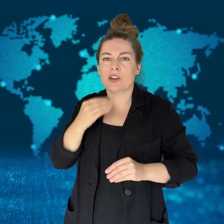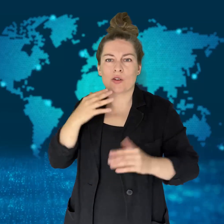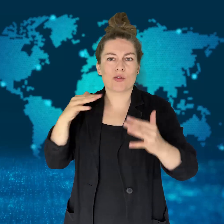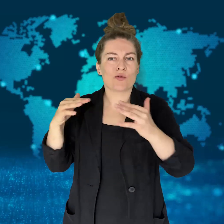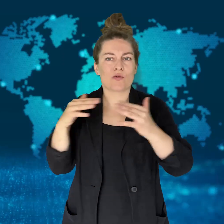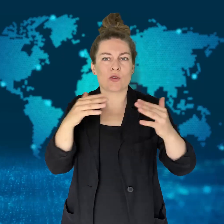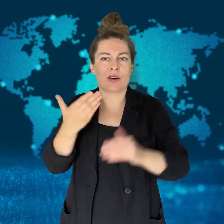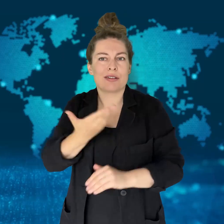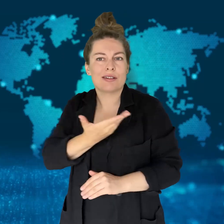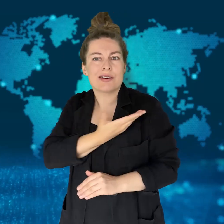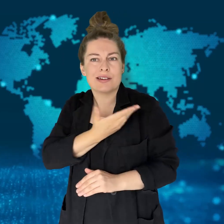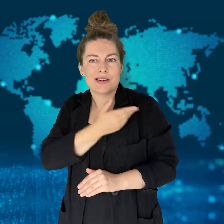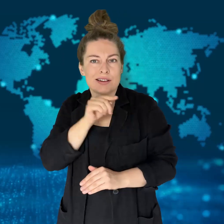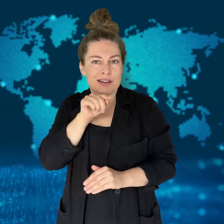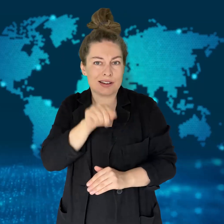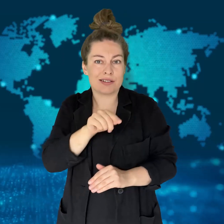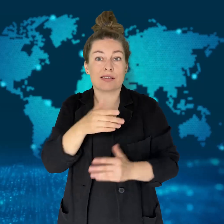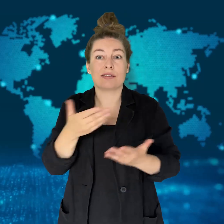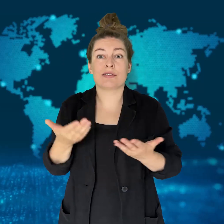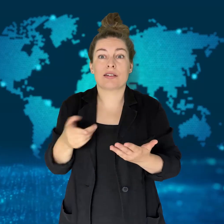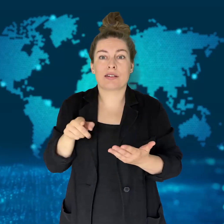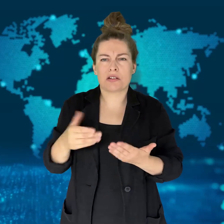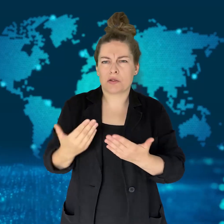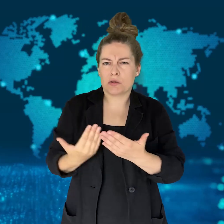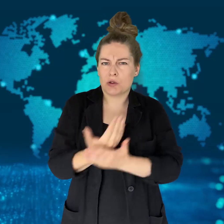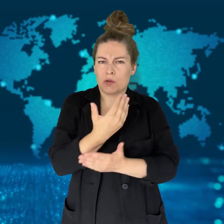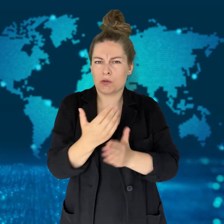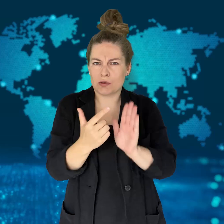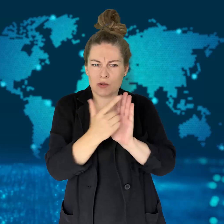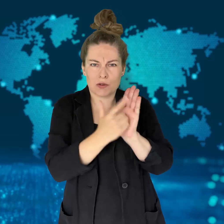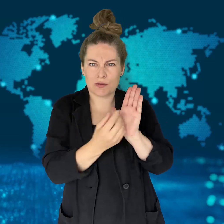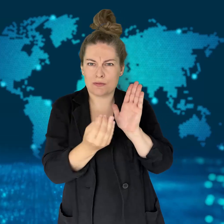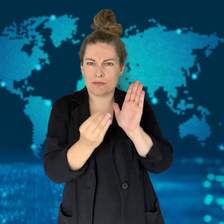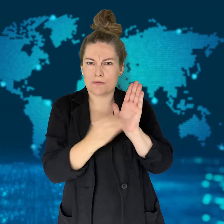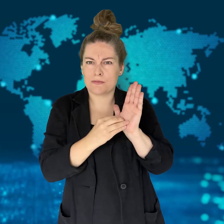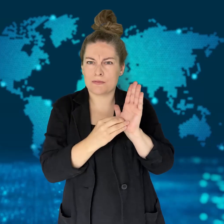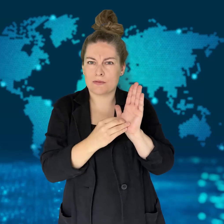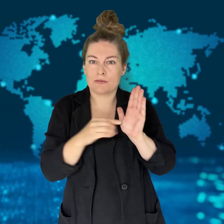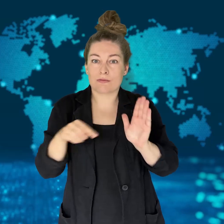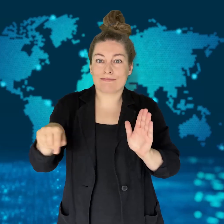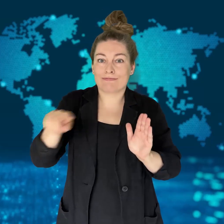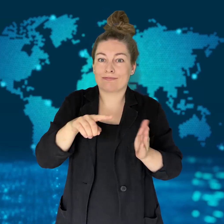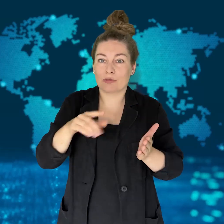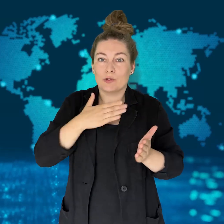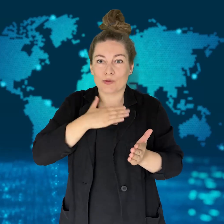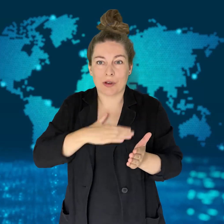rising antisemitism and the country's debate over Israel's war in Gaza.